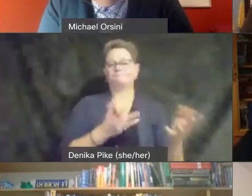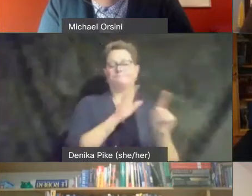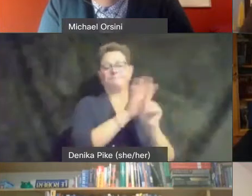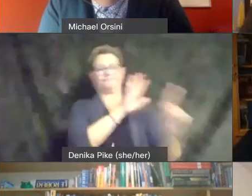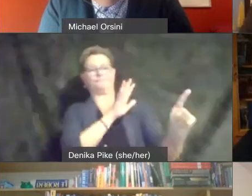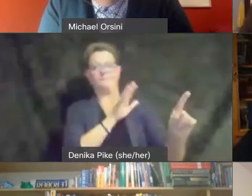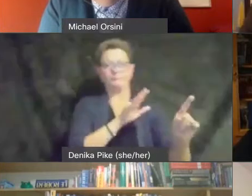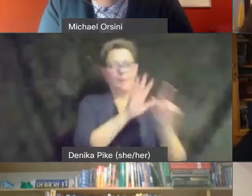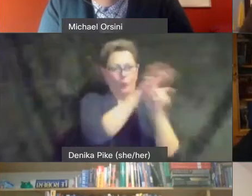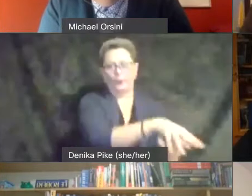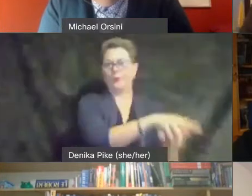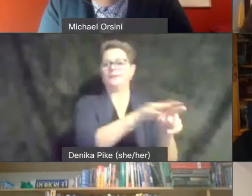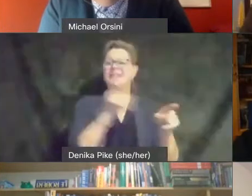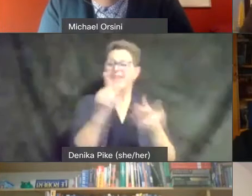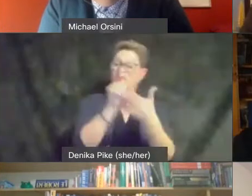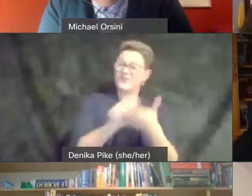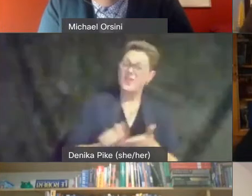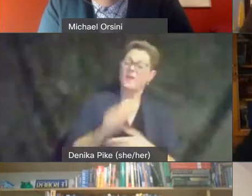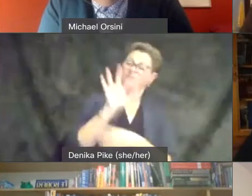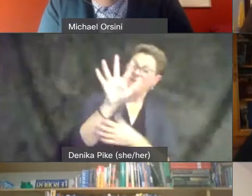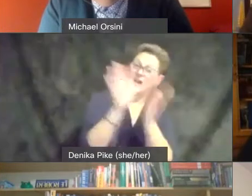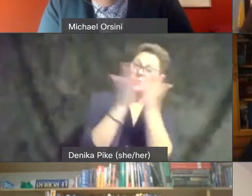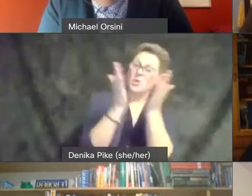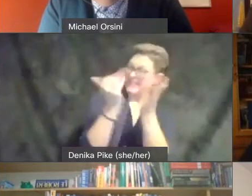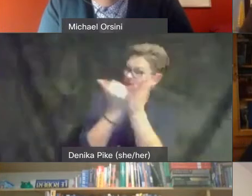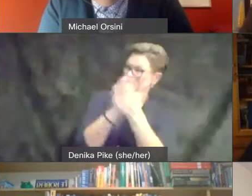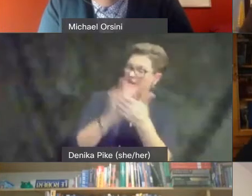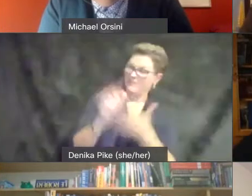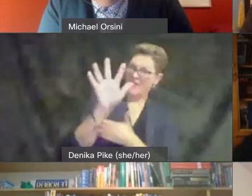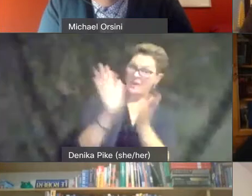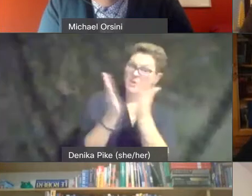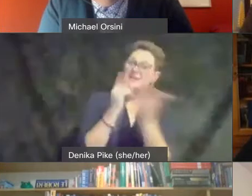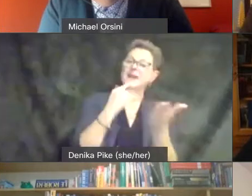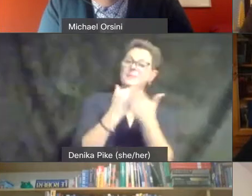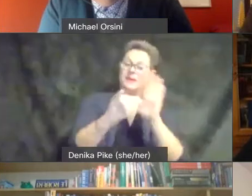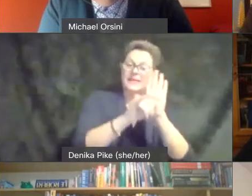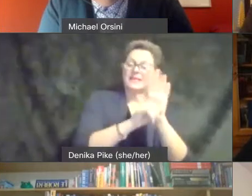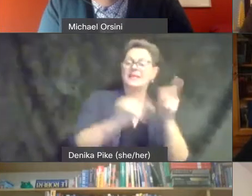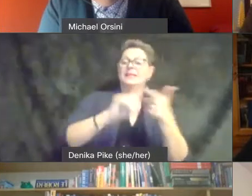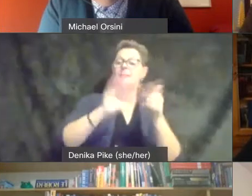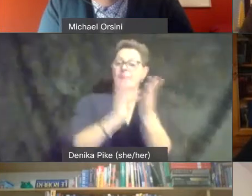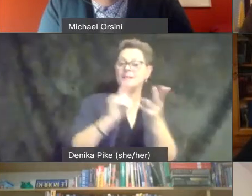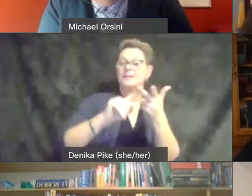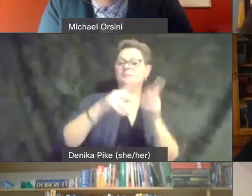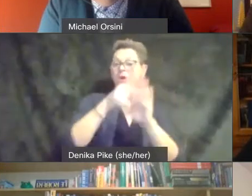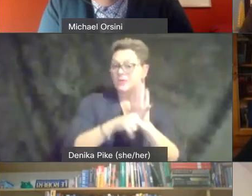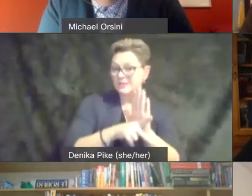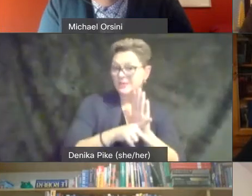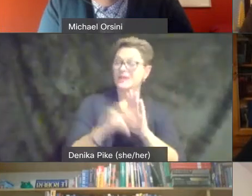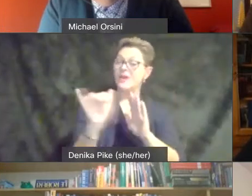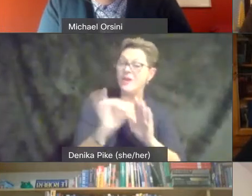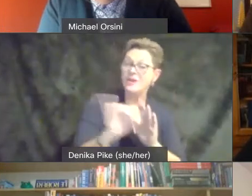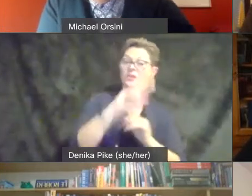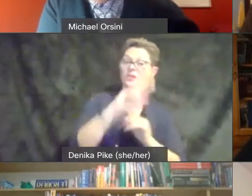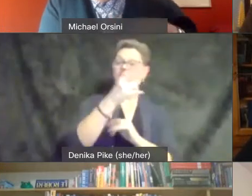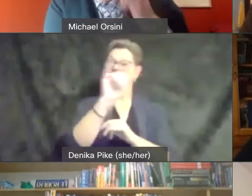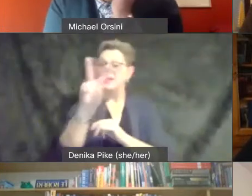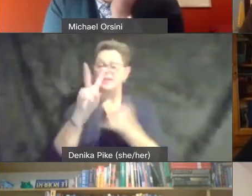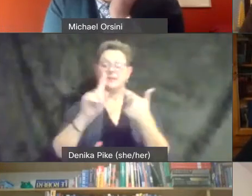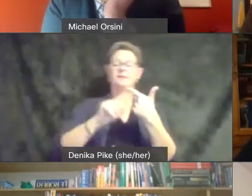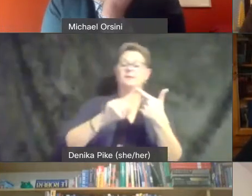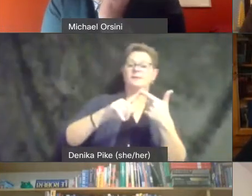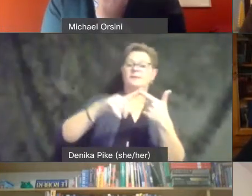Just code and 5 books on the intersections between identity and medicine and policy, including seeing red H. I. V. AIDS and public policy in Canada.